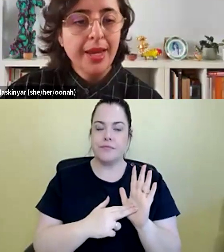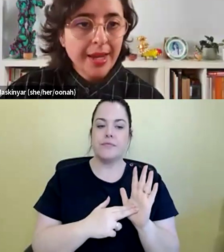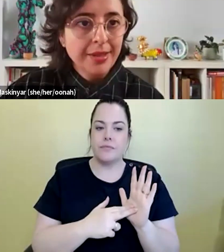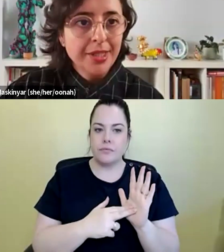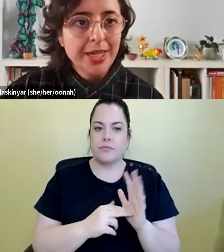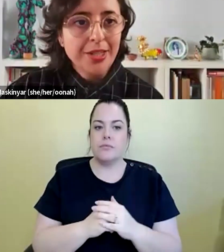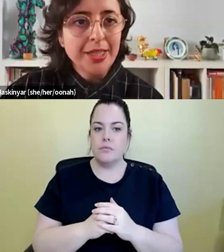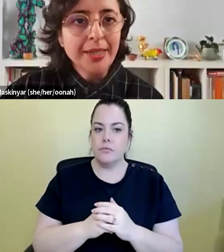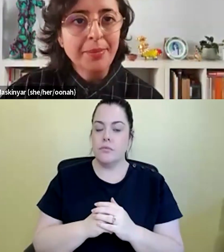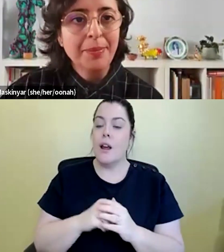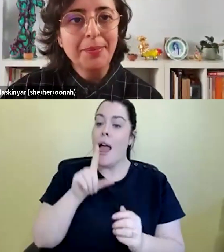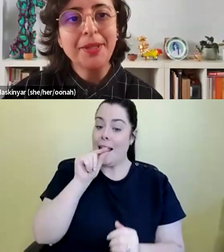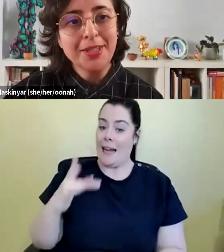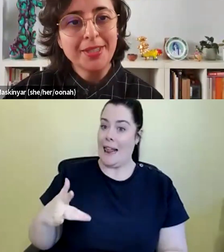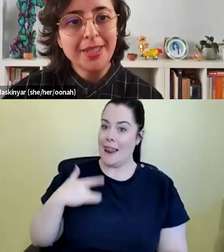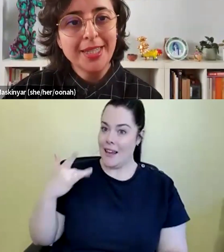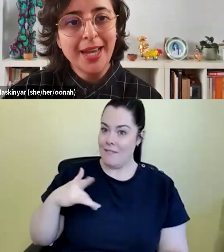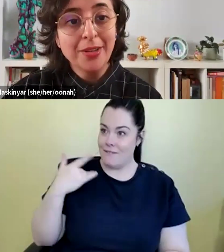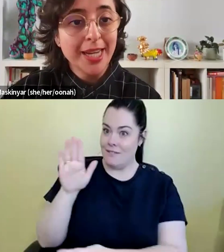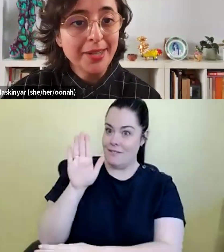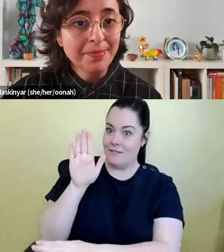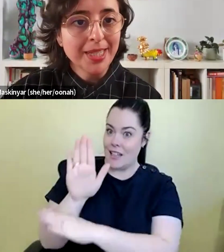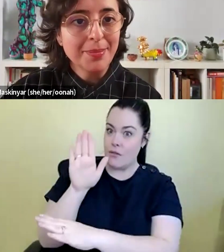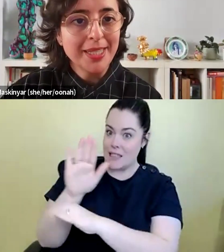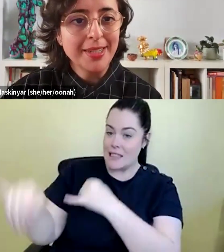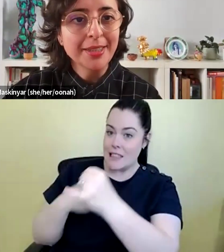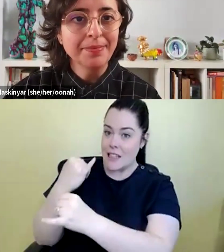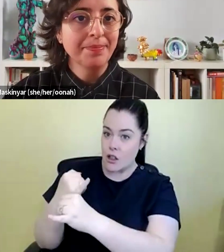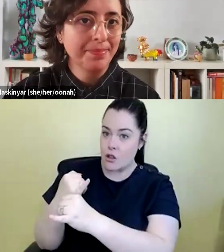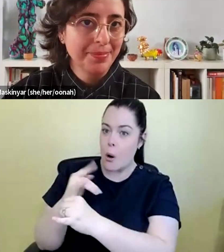They can live internationally, but because our team is based here,